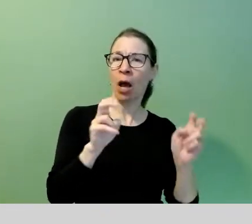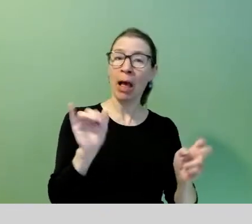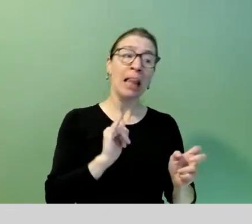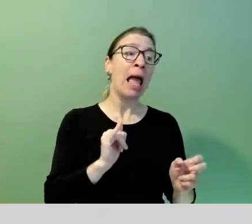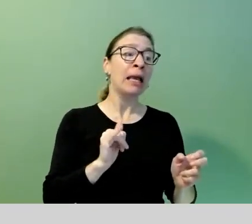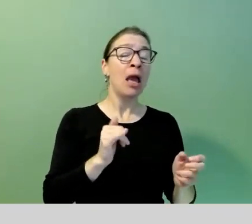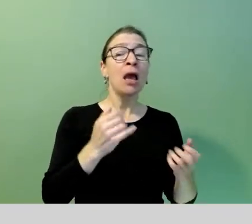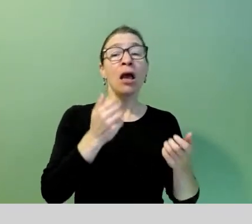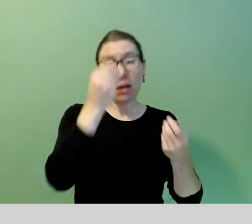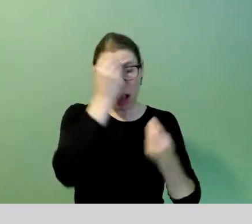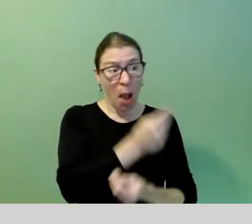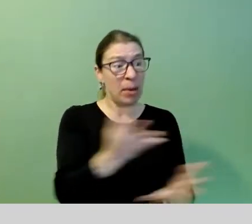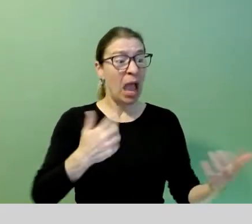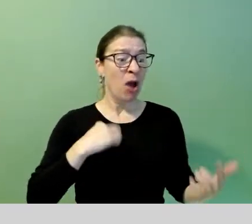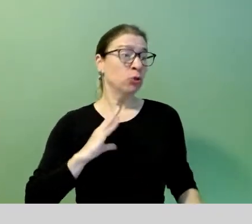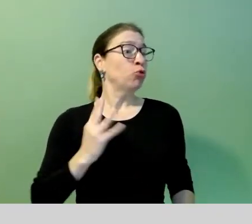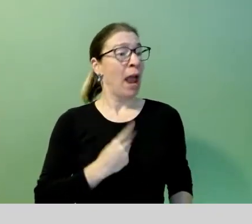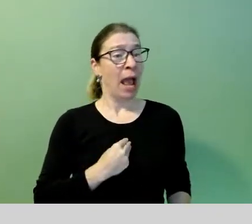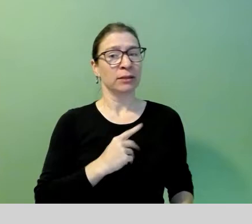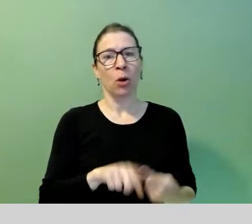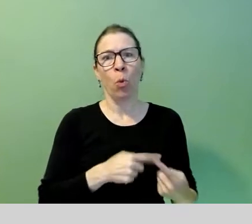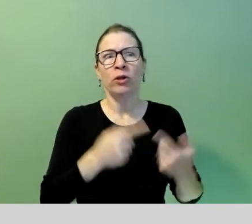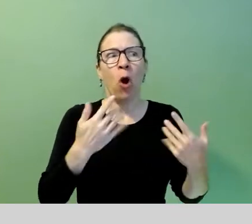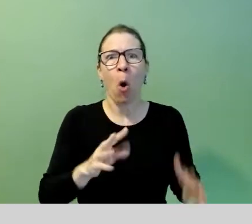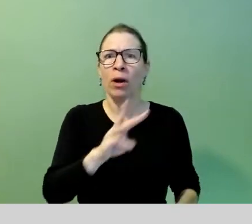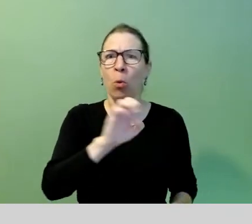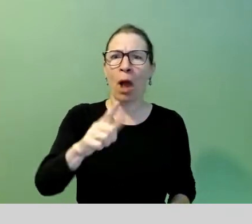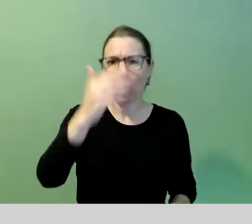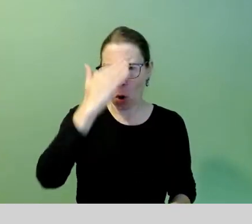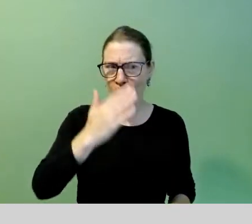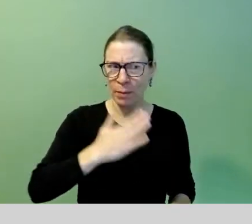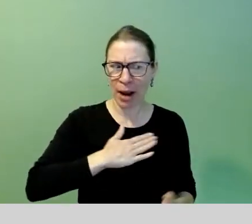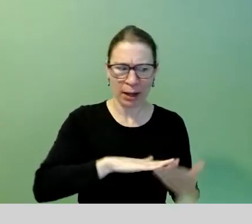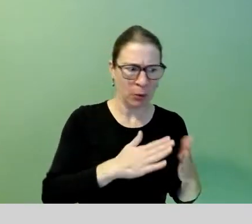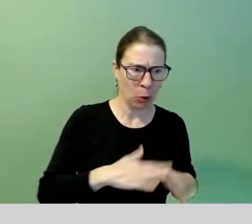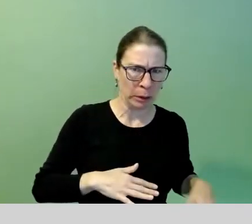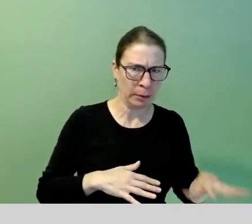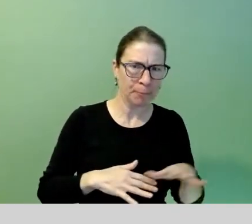when you're well known in your community. I'm also a game developer and who focused a significant portion